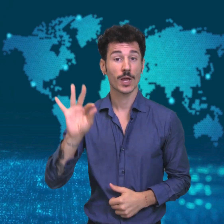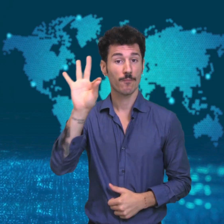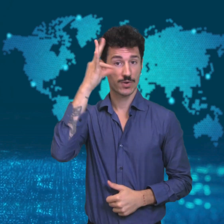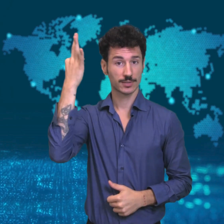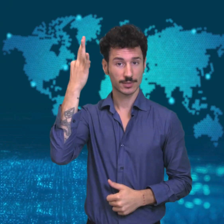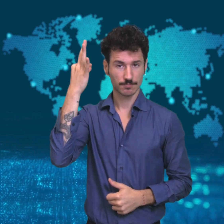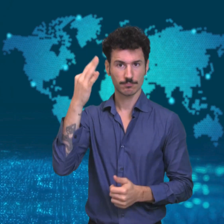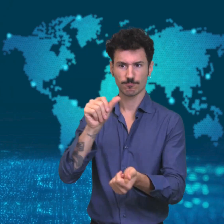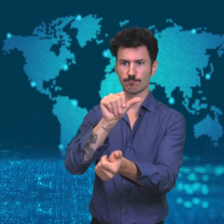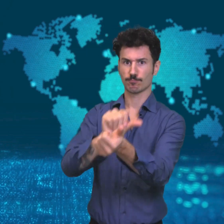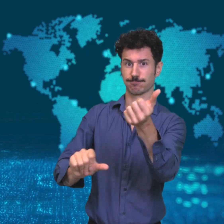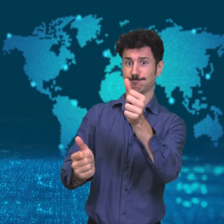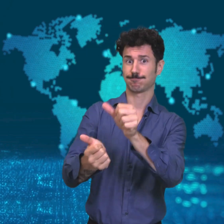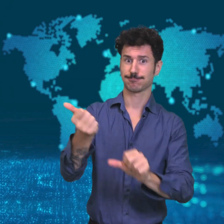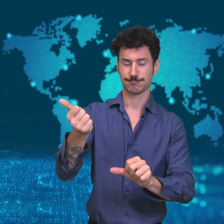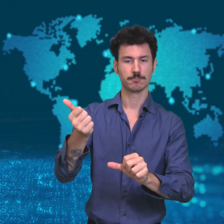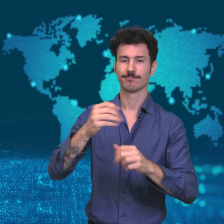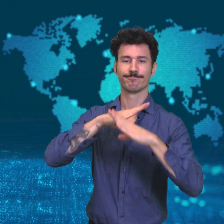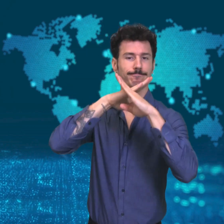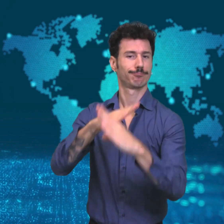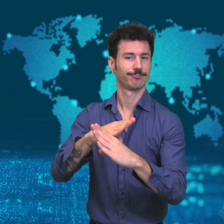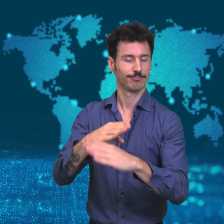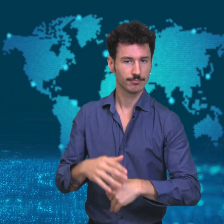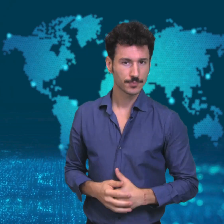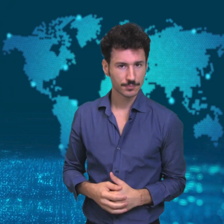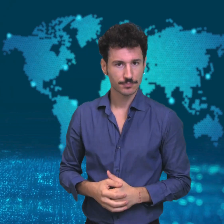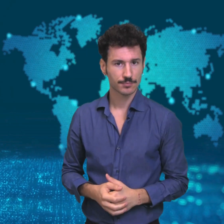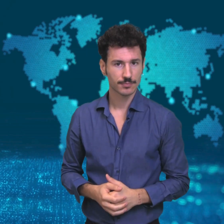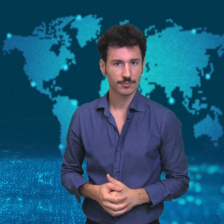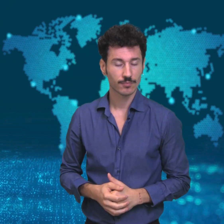Suicide attempt blocked.